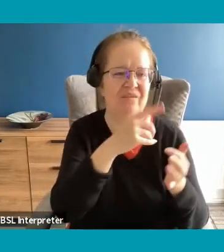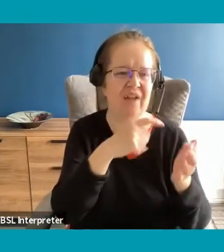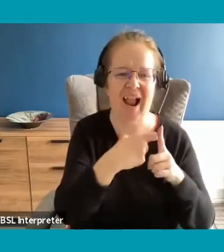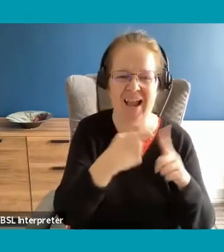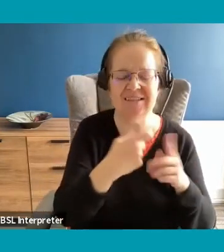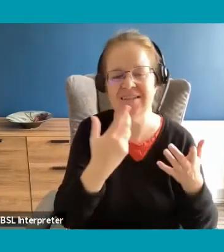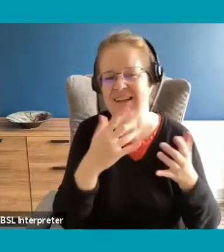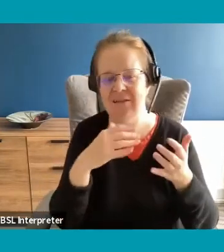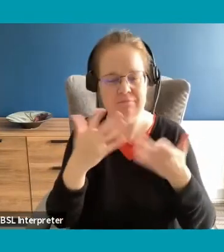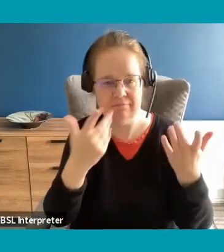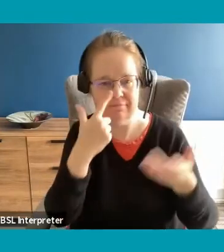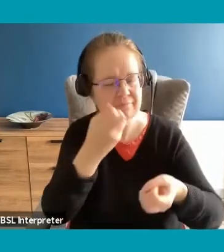about those supports you got.